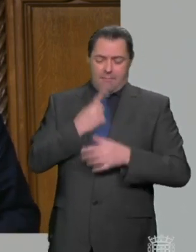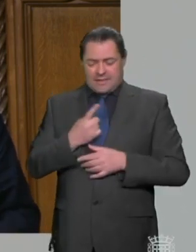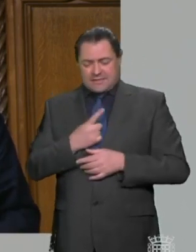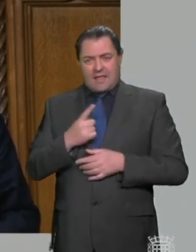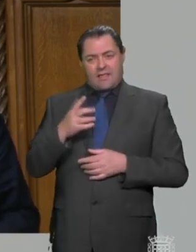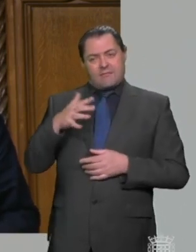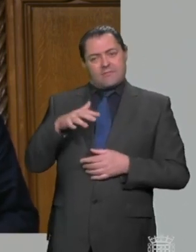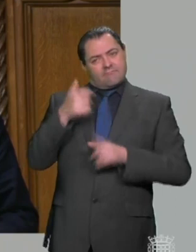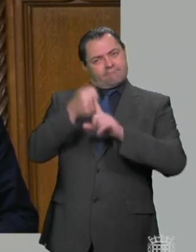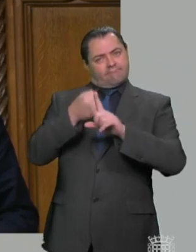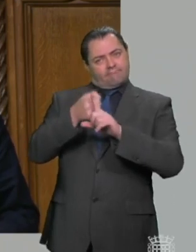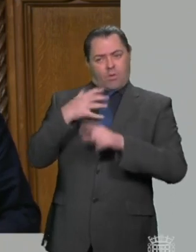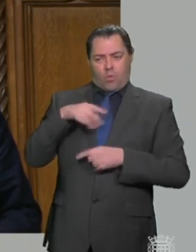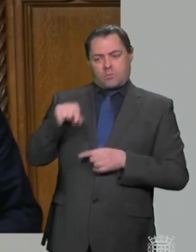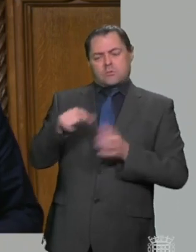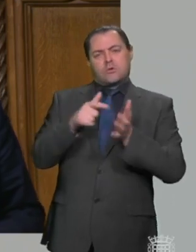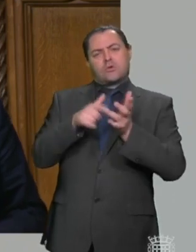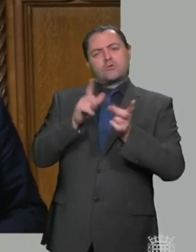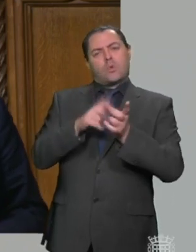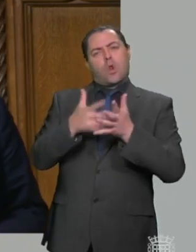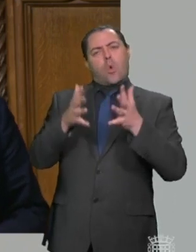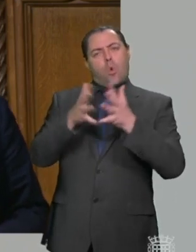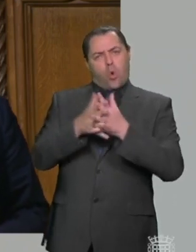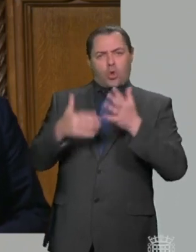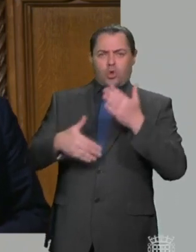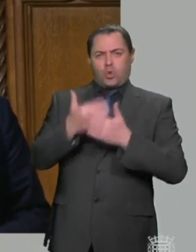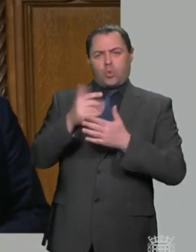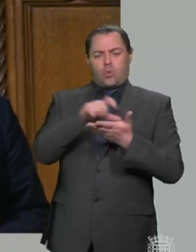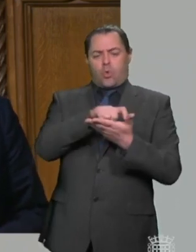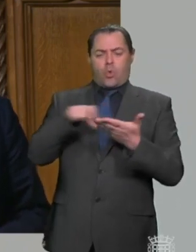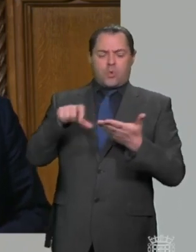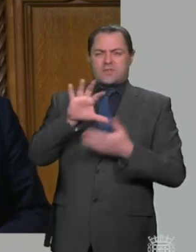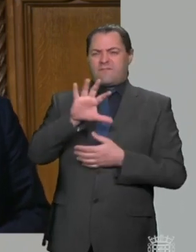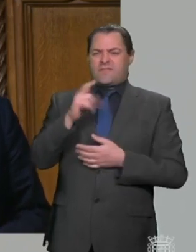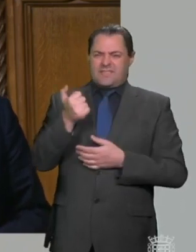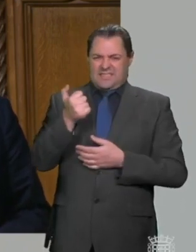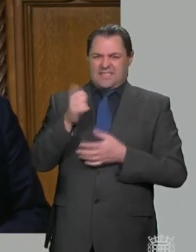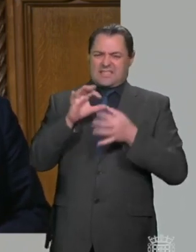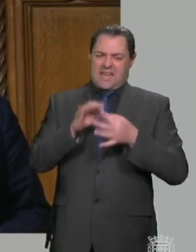in campaigning for Tony’s law—new clause 56 to the Police, Crime, Sentencing and Courts Bill?